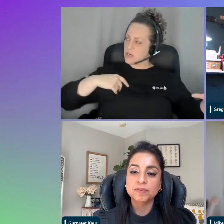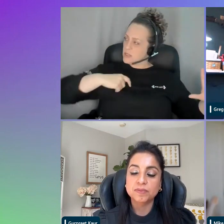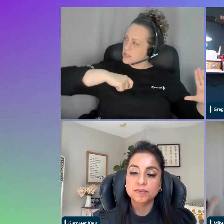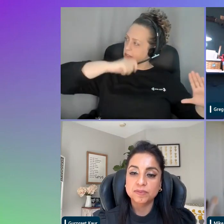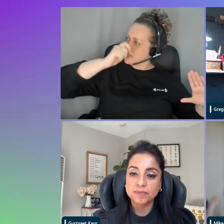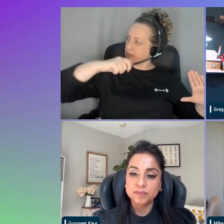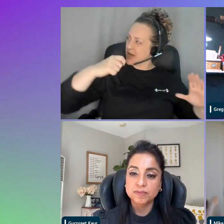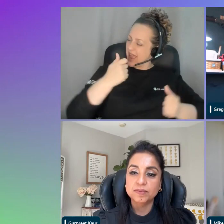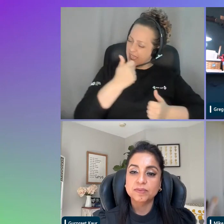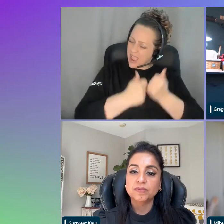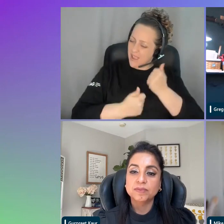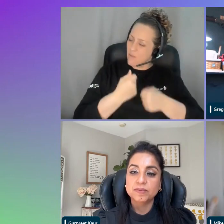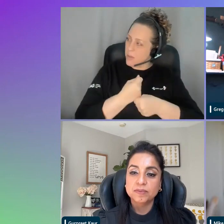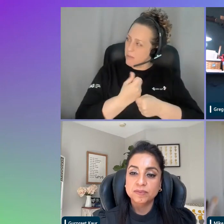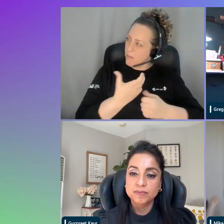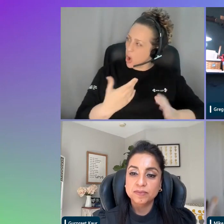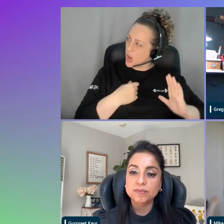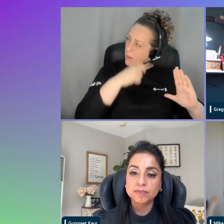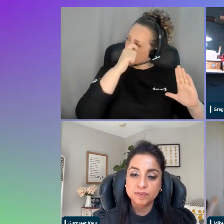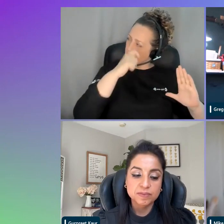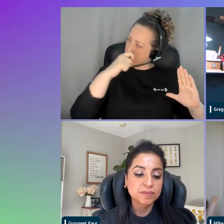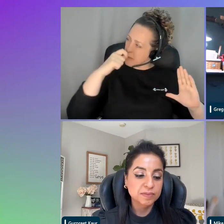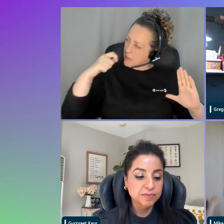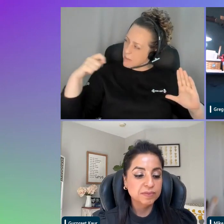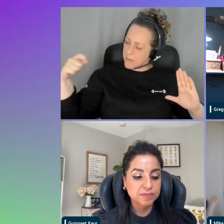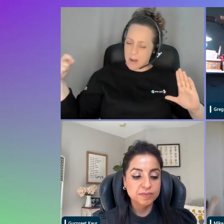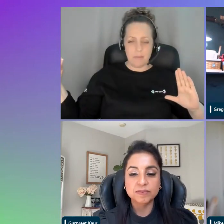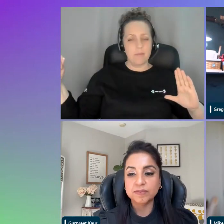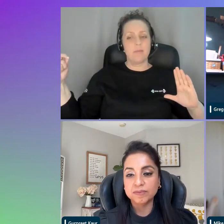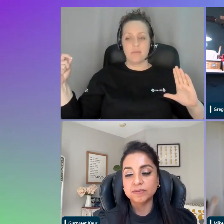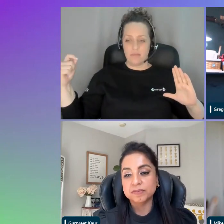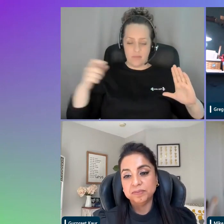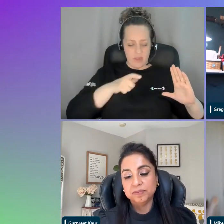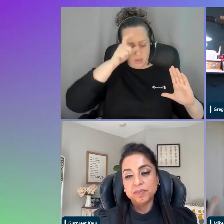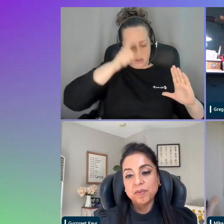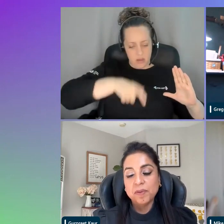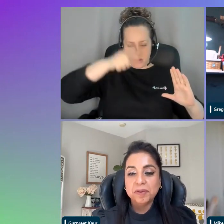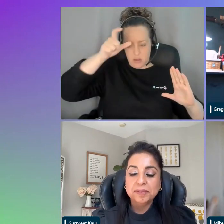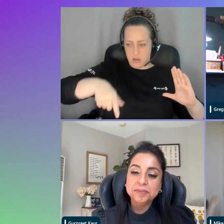this company makes. And let's figure this out. And we wrote down in columns and that board was filled with hundreds of